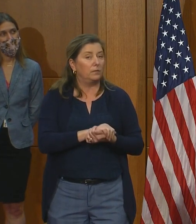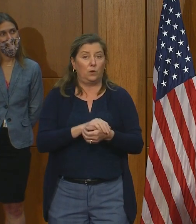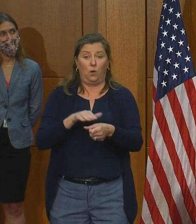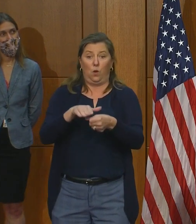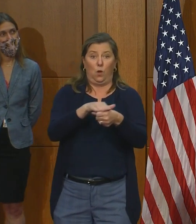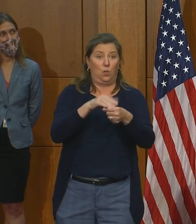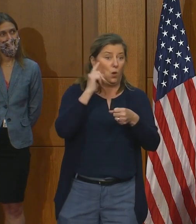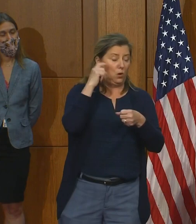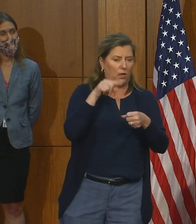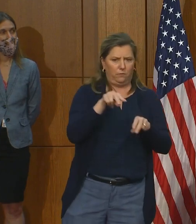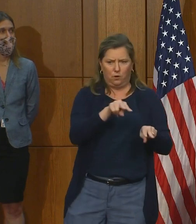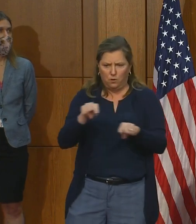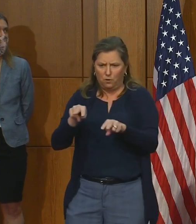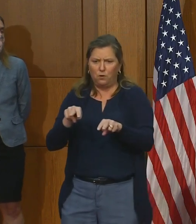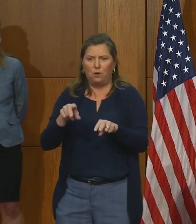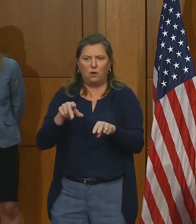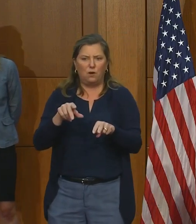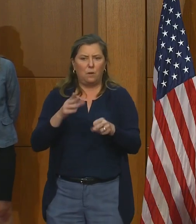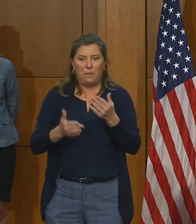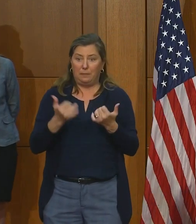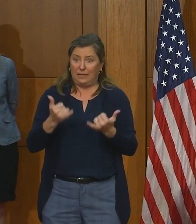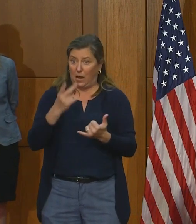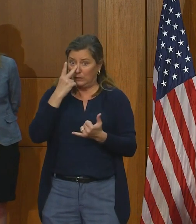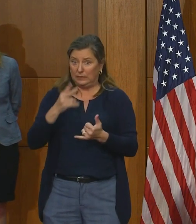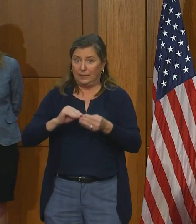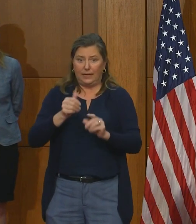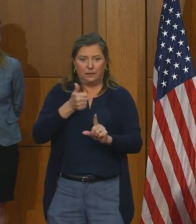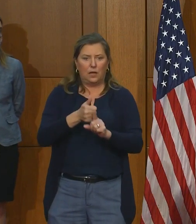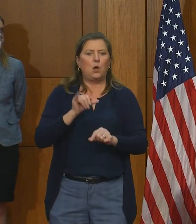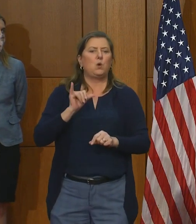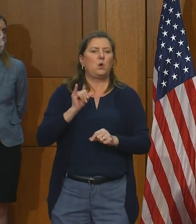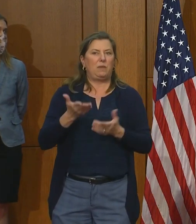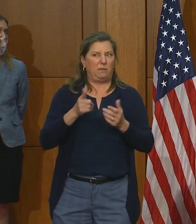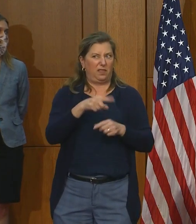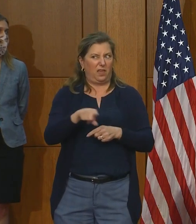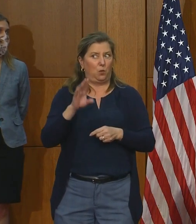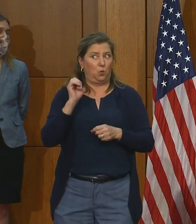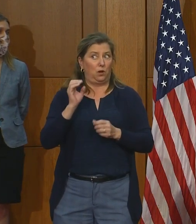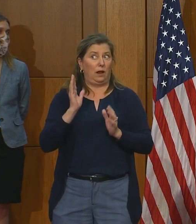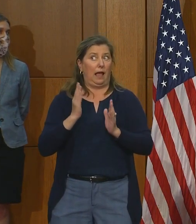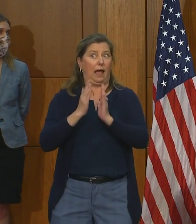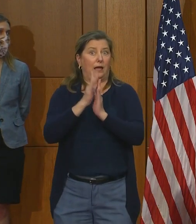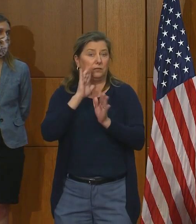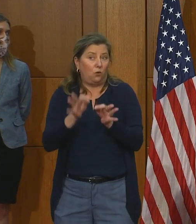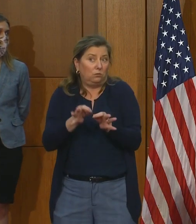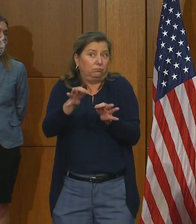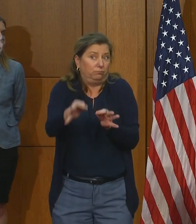TODAY MAKE THE DECISION ABOUT. TO REOPEN I JUST WONDER IF YOU